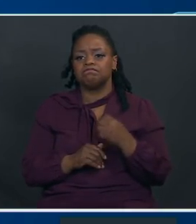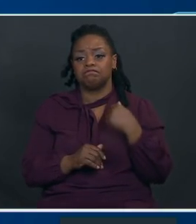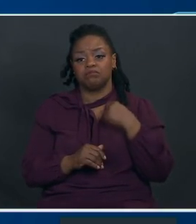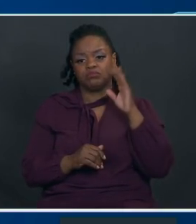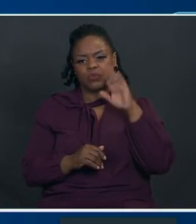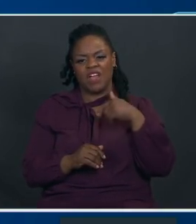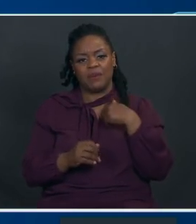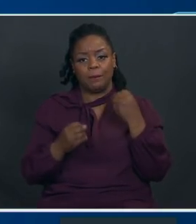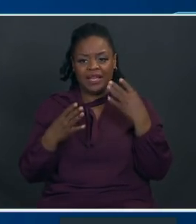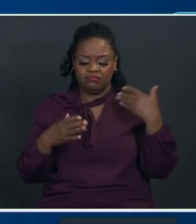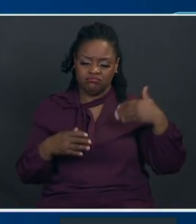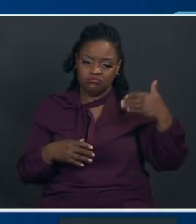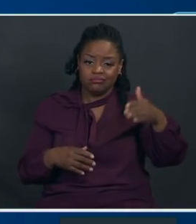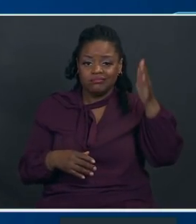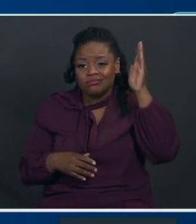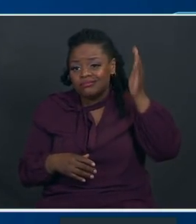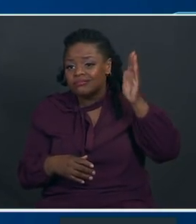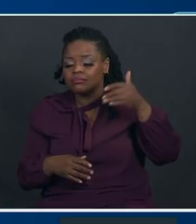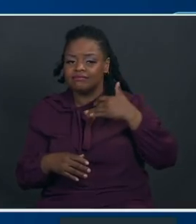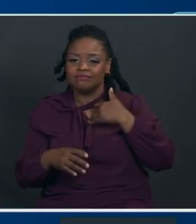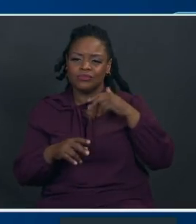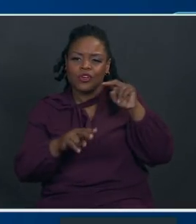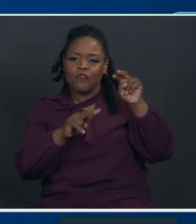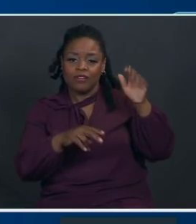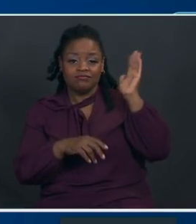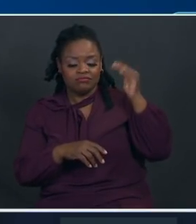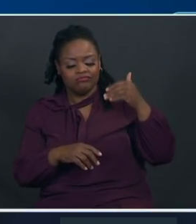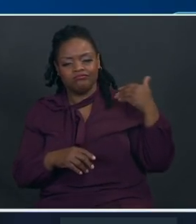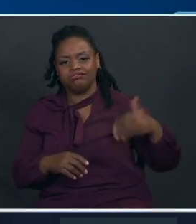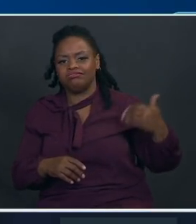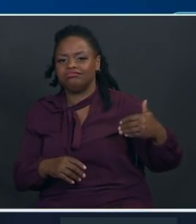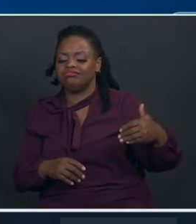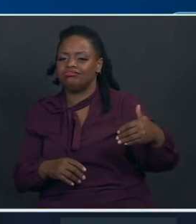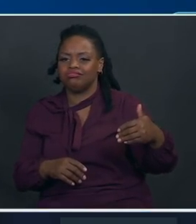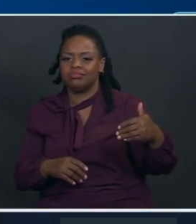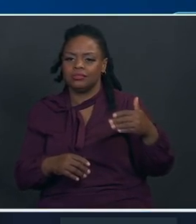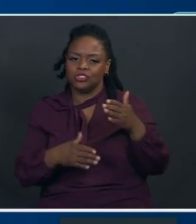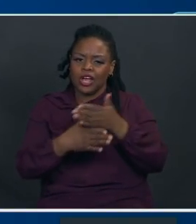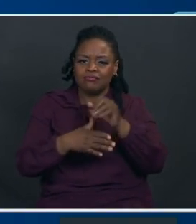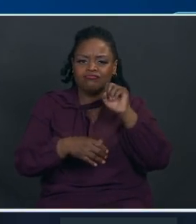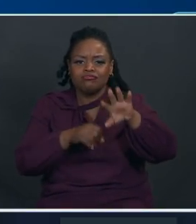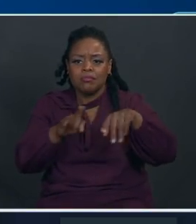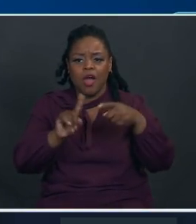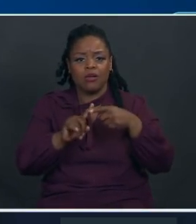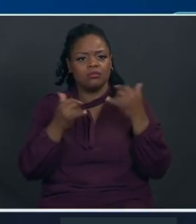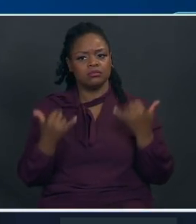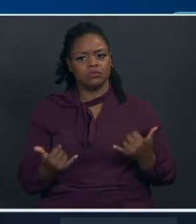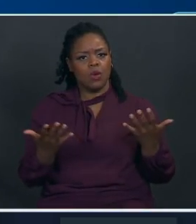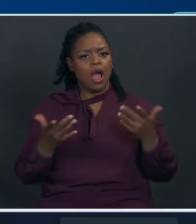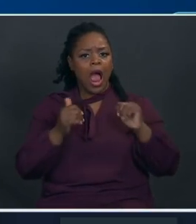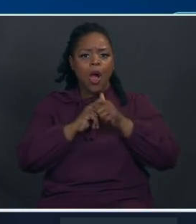updating you on the state of the pandemic and sharing continued actions that the public can take to protect themselves and their loved ones.